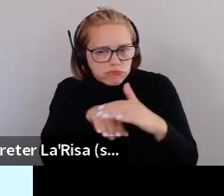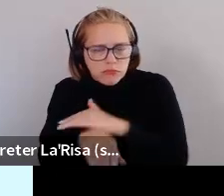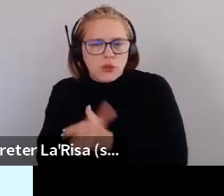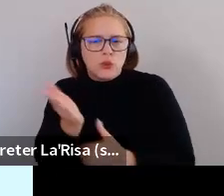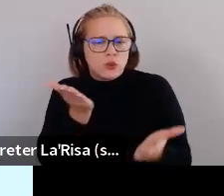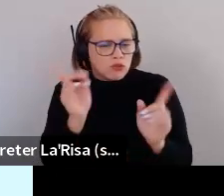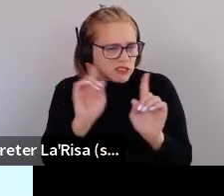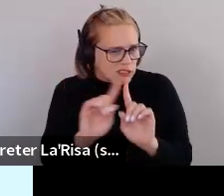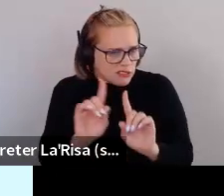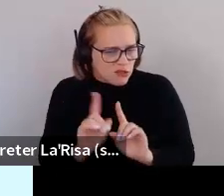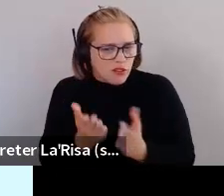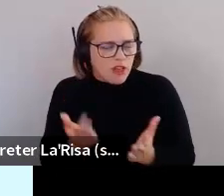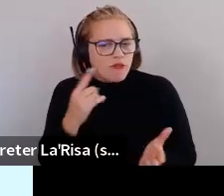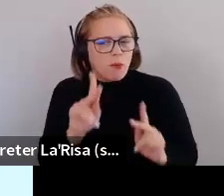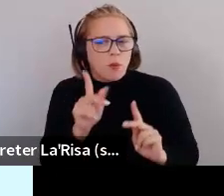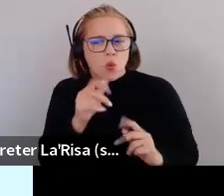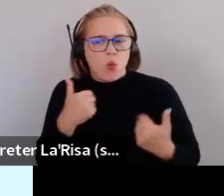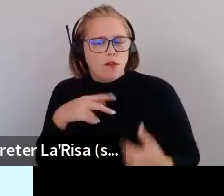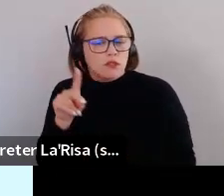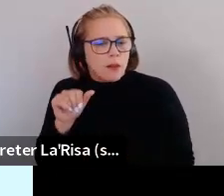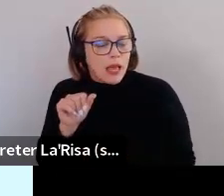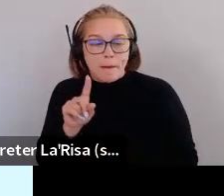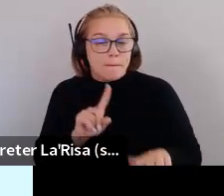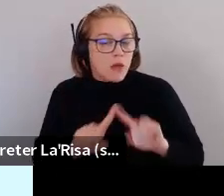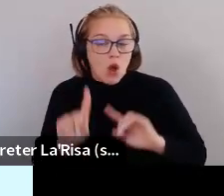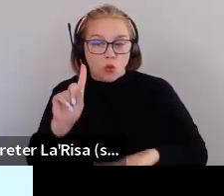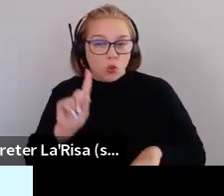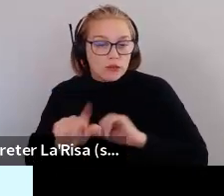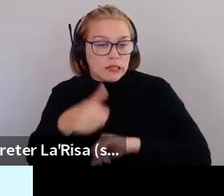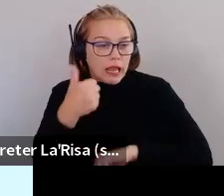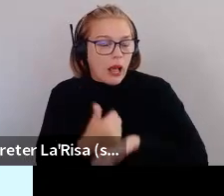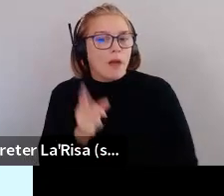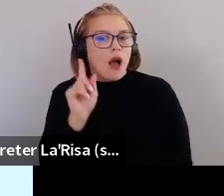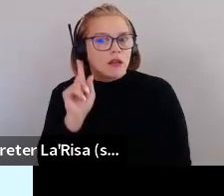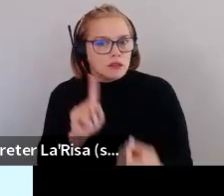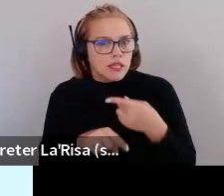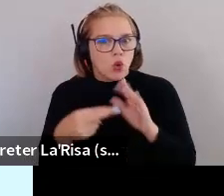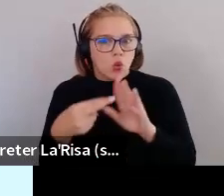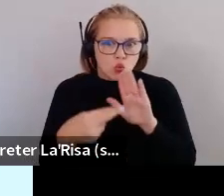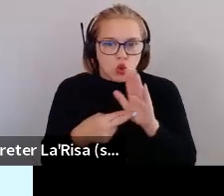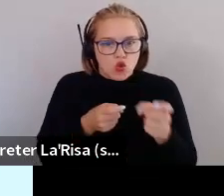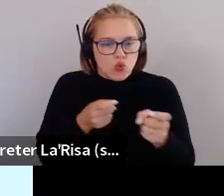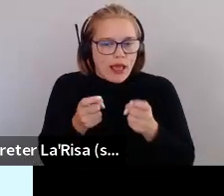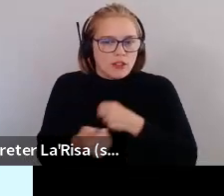welfare department. The rehab act was passed in 1973 and that was supposed to help a whole lot with a lead of accessibility and services with people